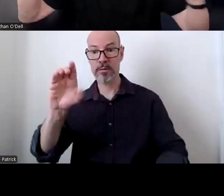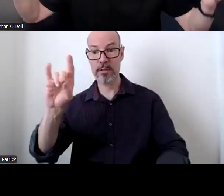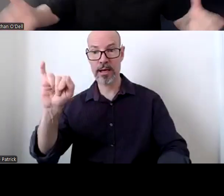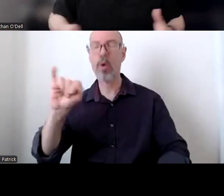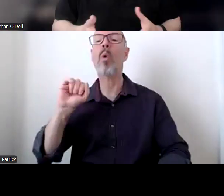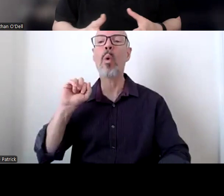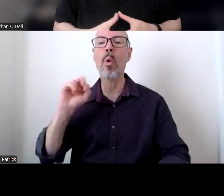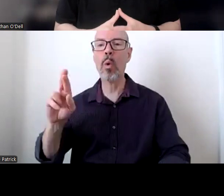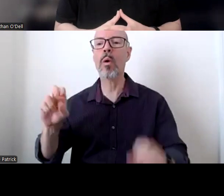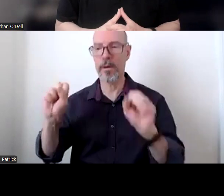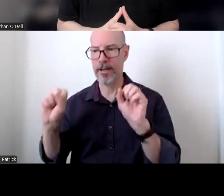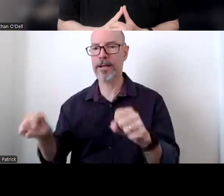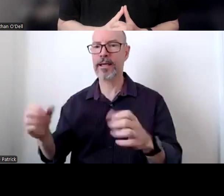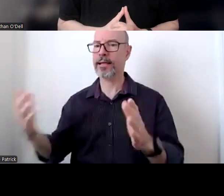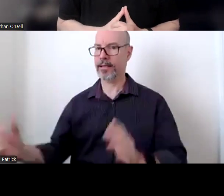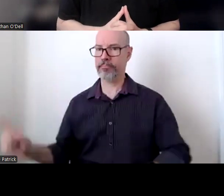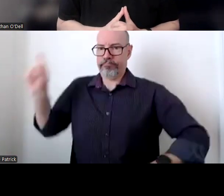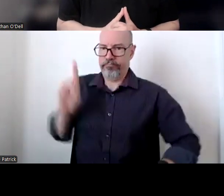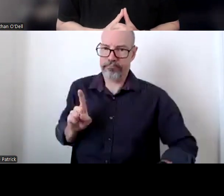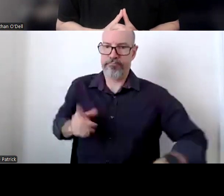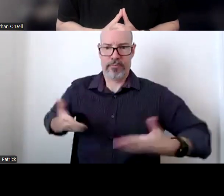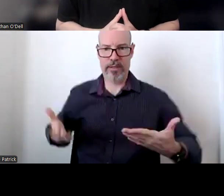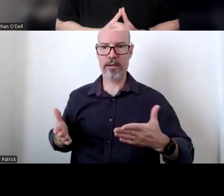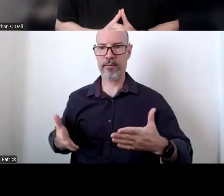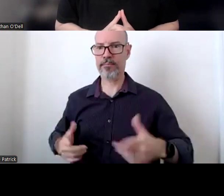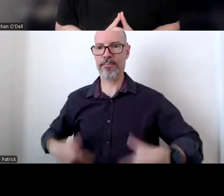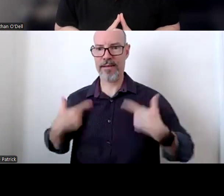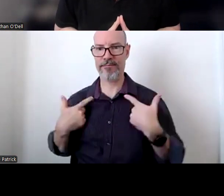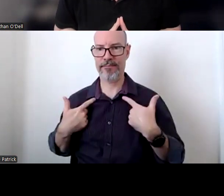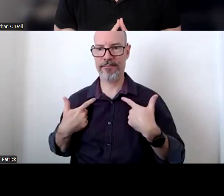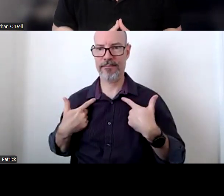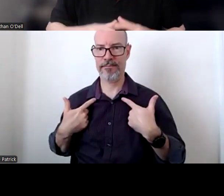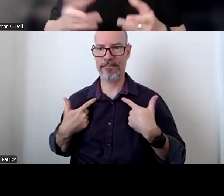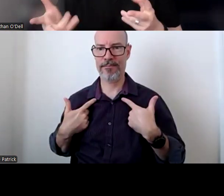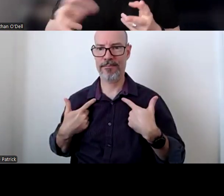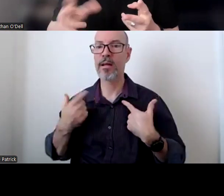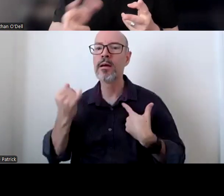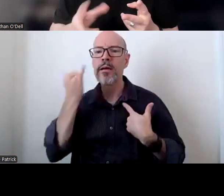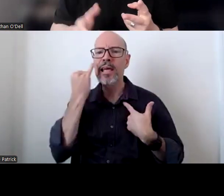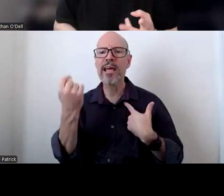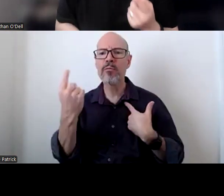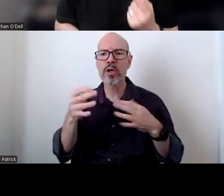interpreter can be write in front of you or on screen. If only one interpreter's